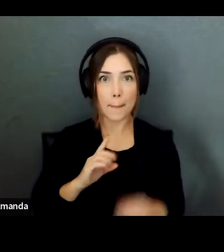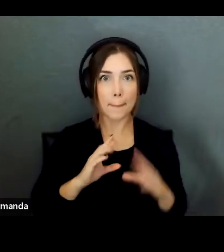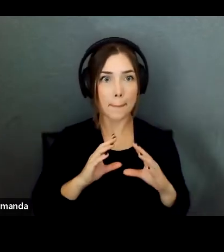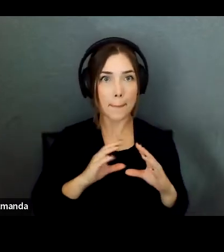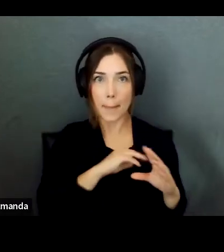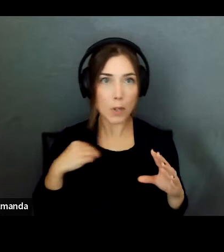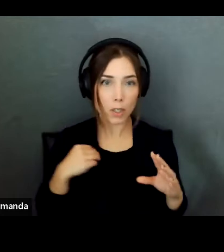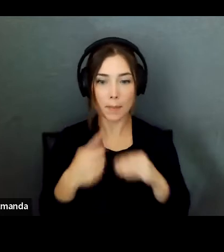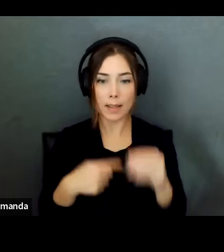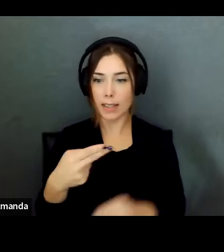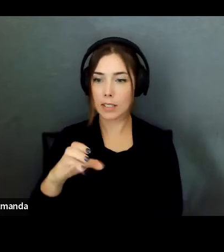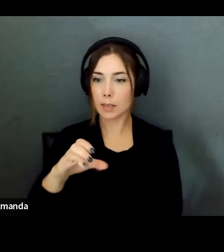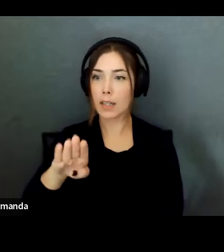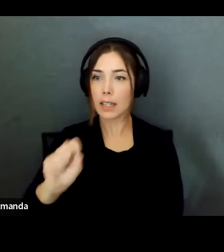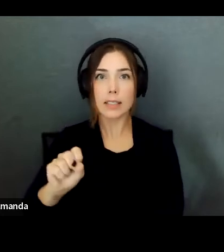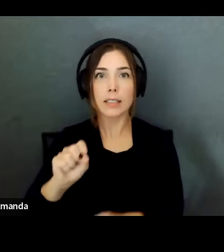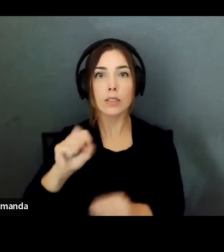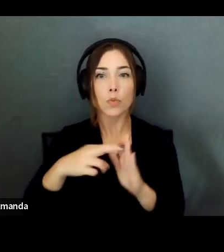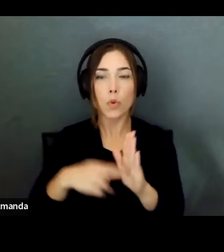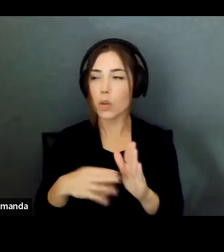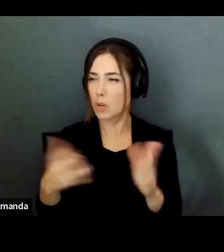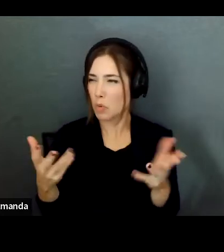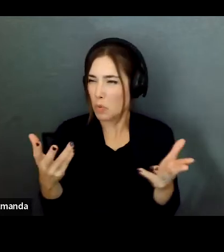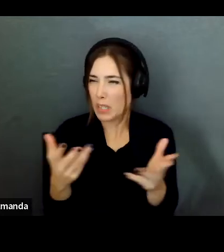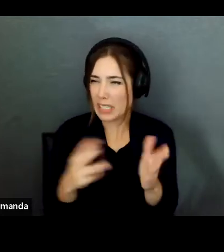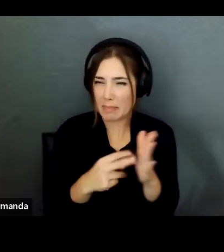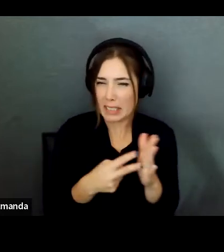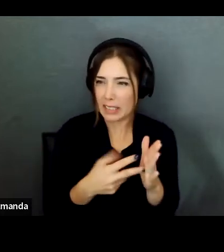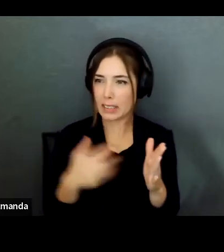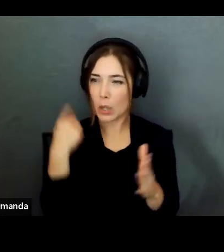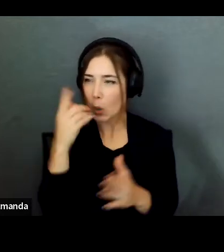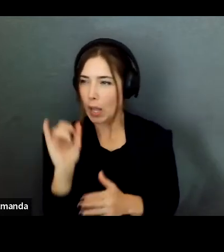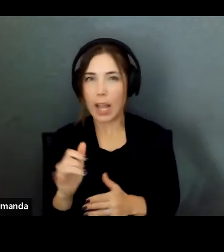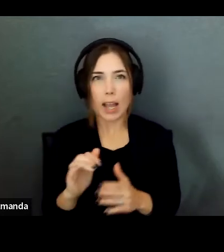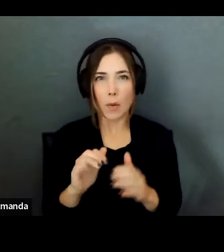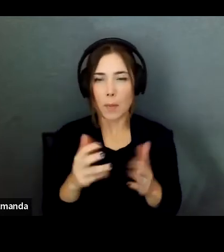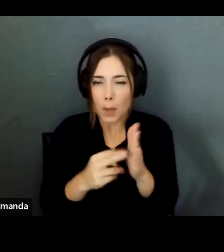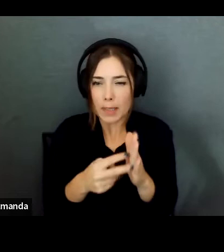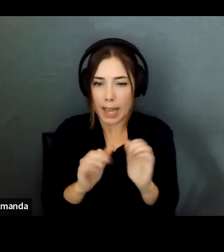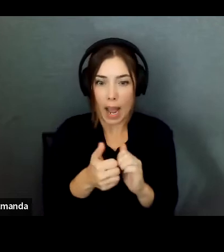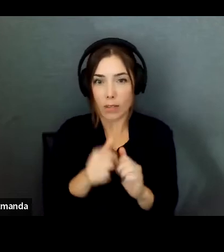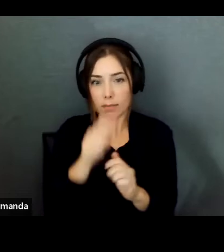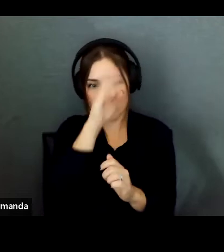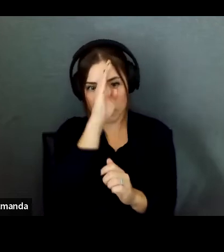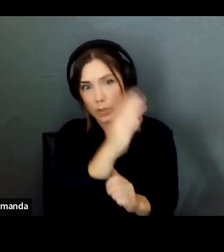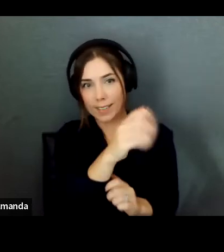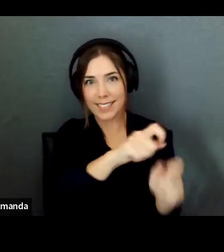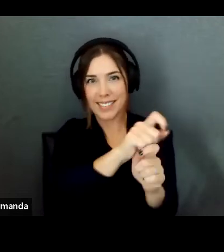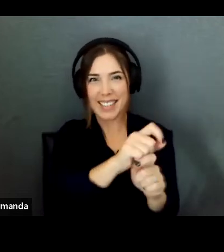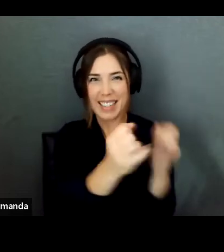what that looks like what it andwhat purpose is, and how it directly tied to independent living philosophy which is great.